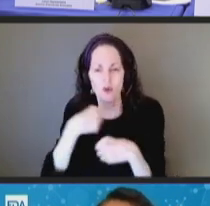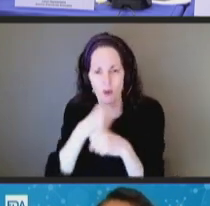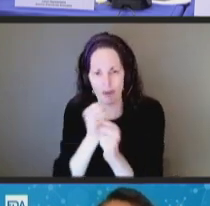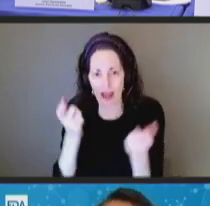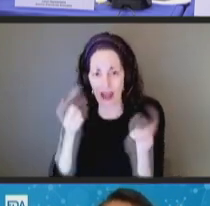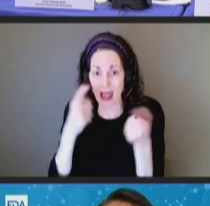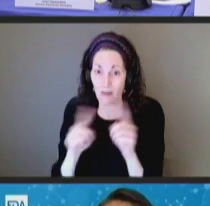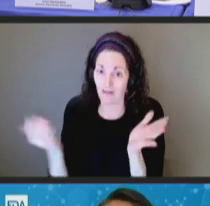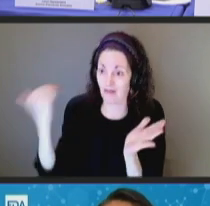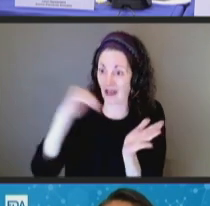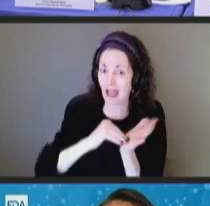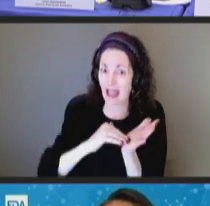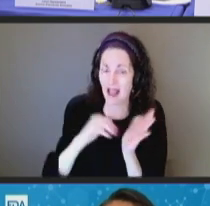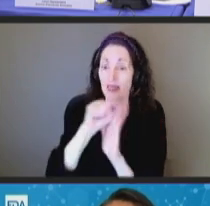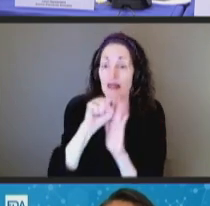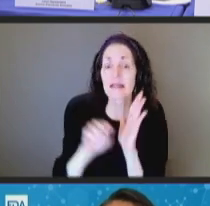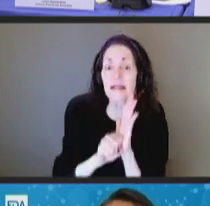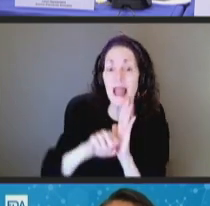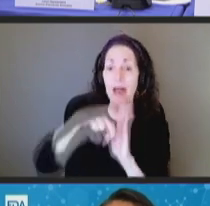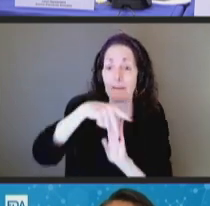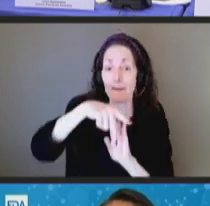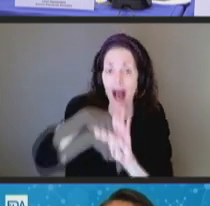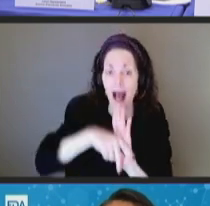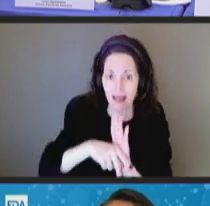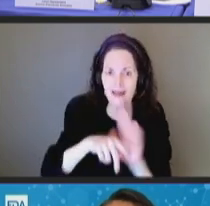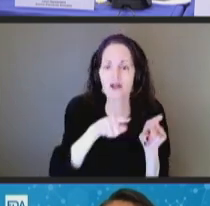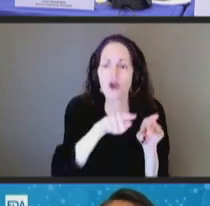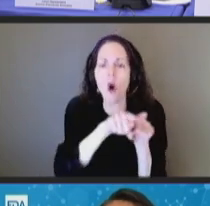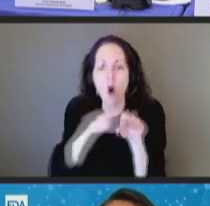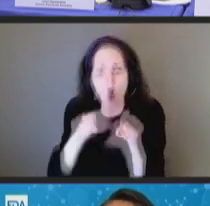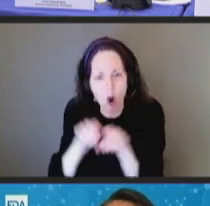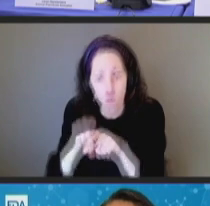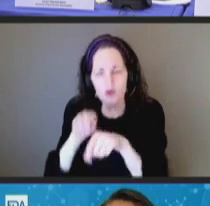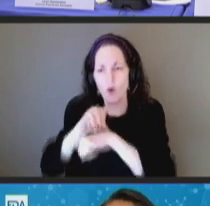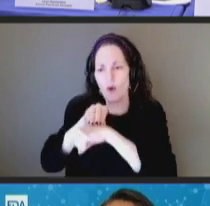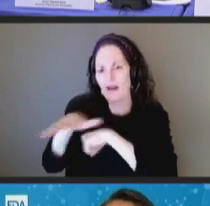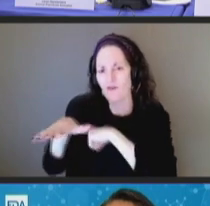the state policies also play a role as well because it's the state policy